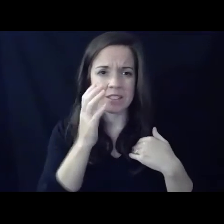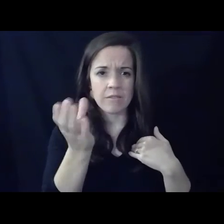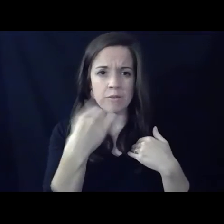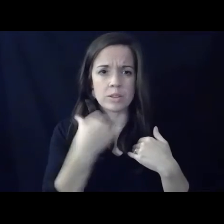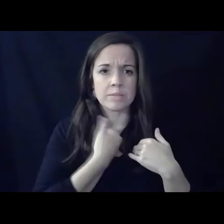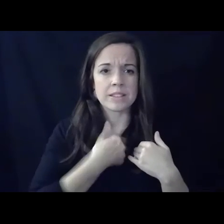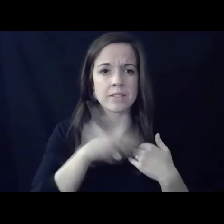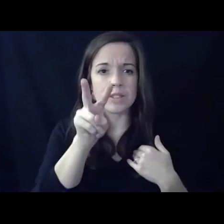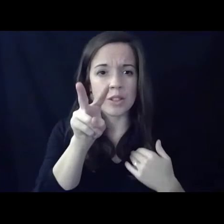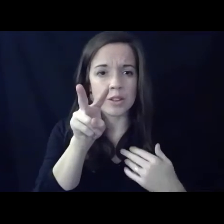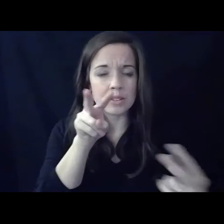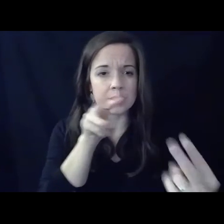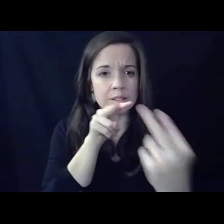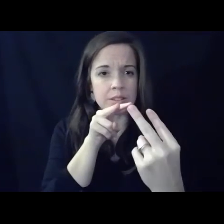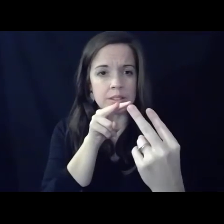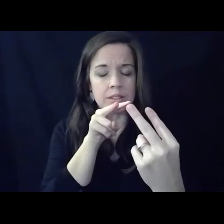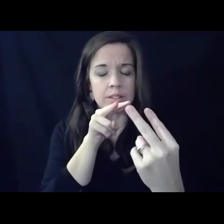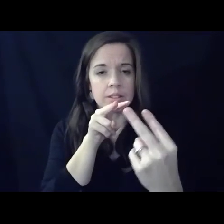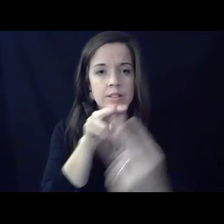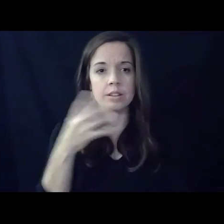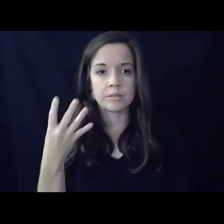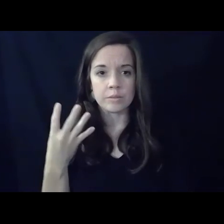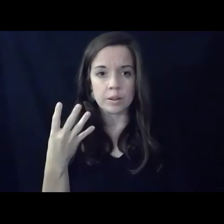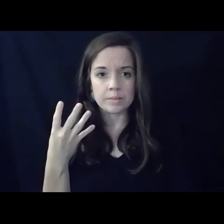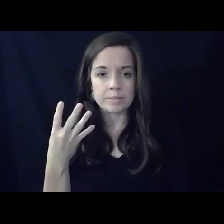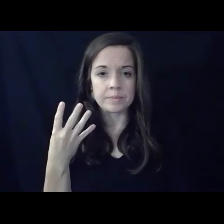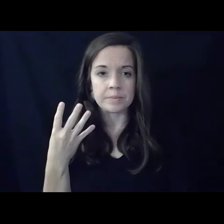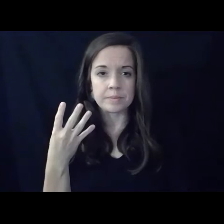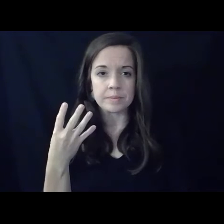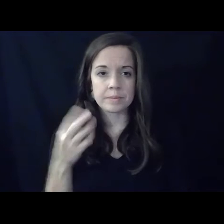Four. Water fills every excavated cavity